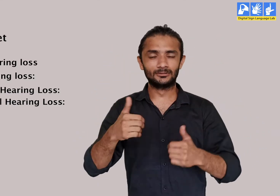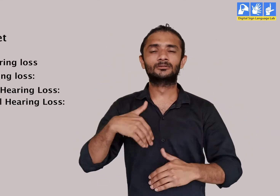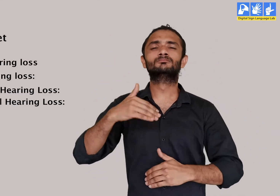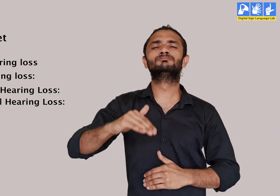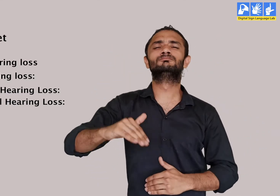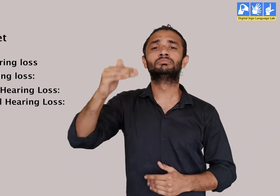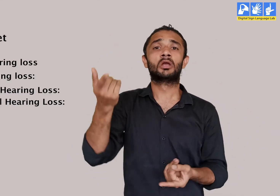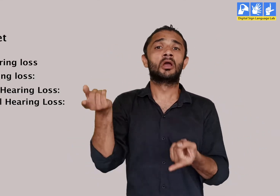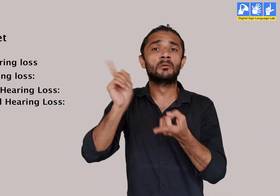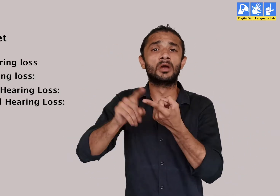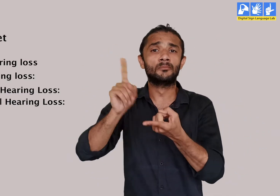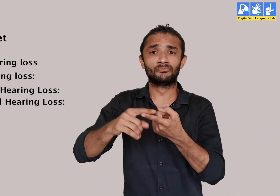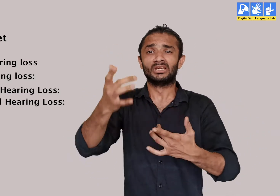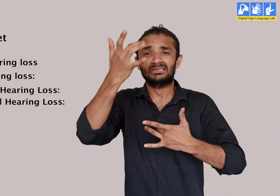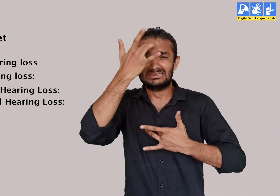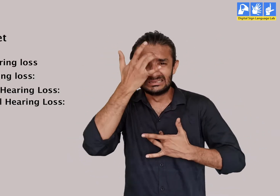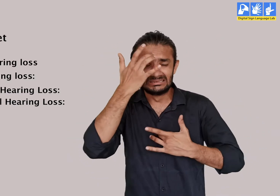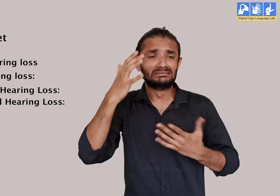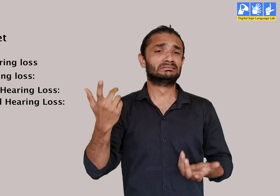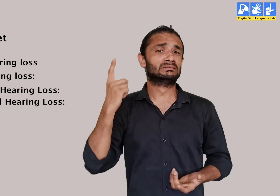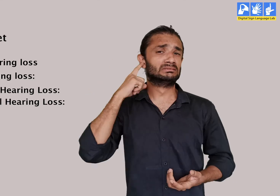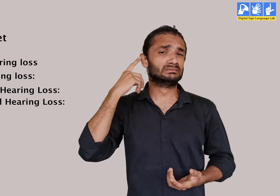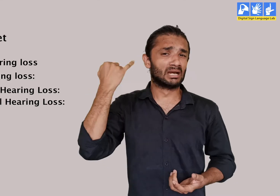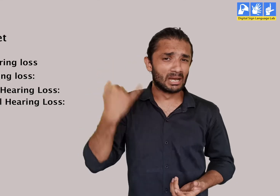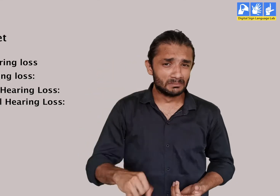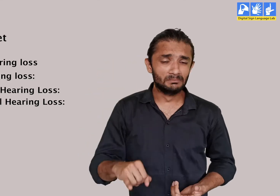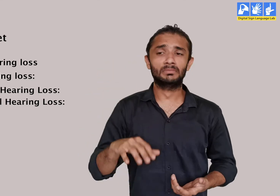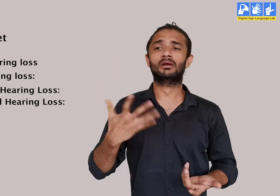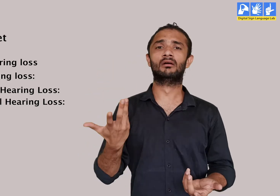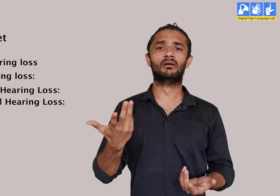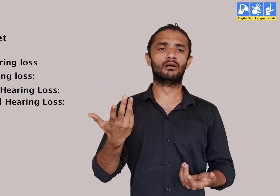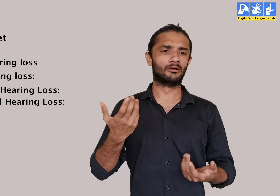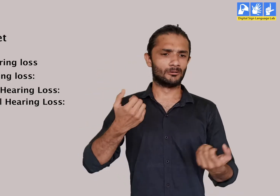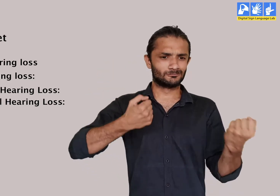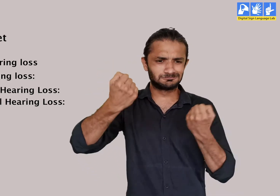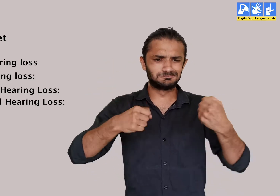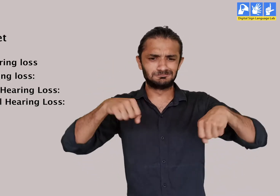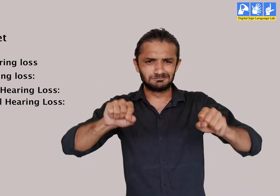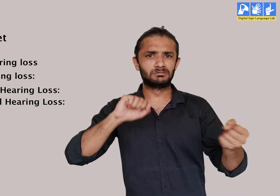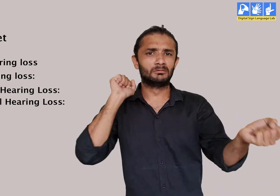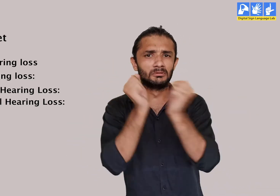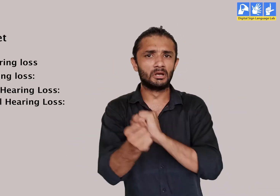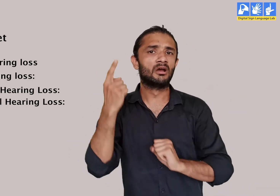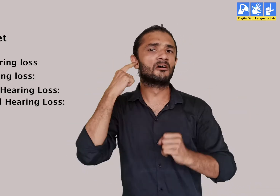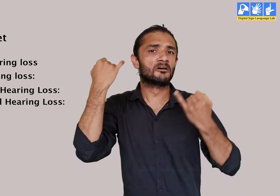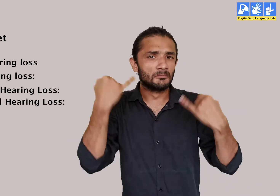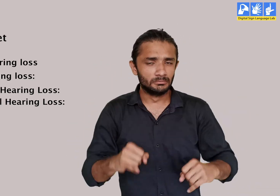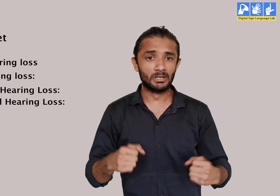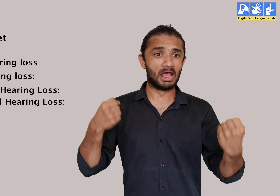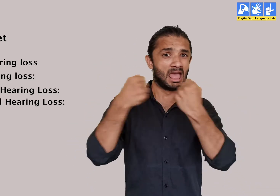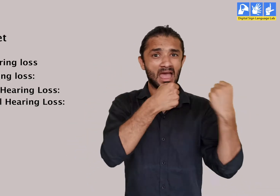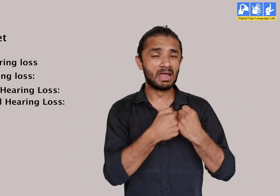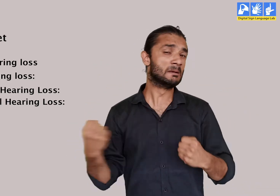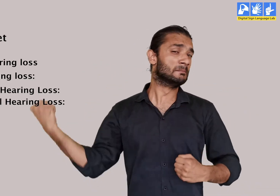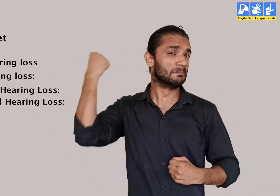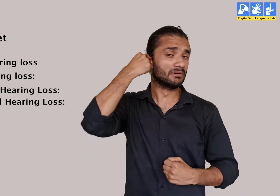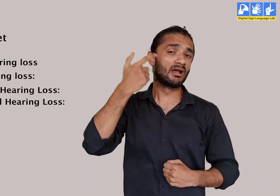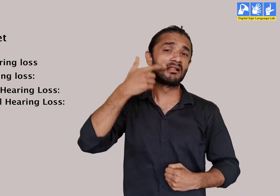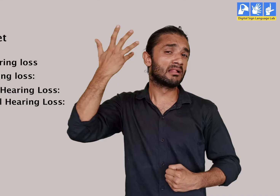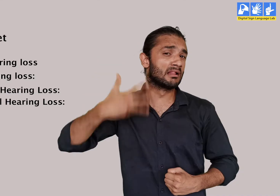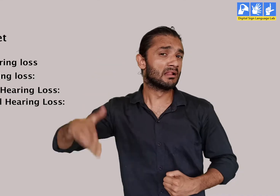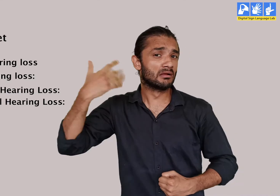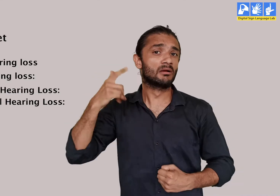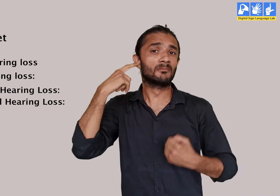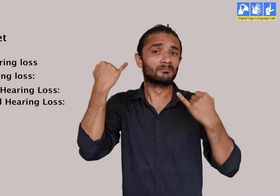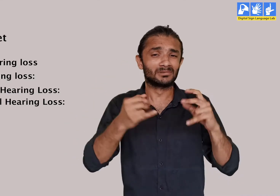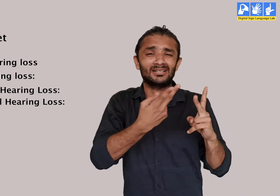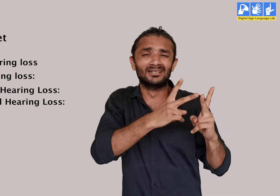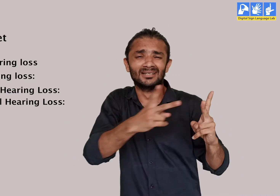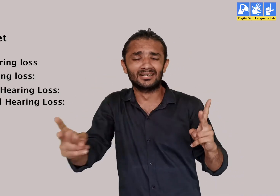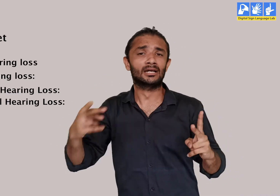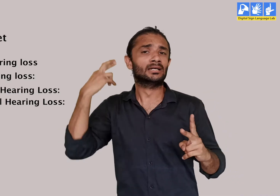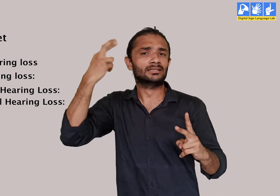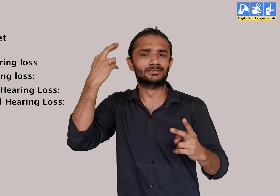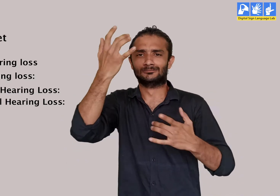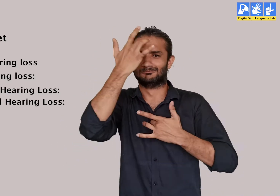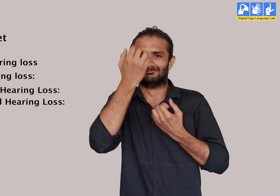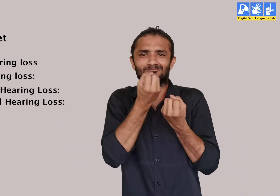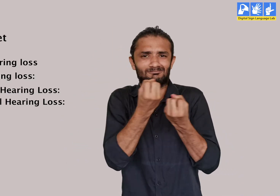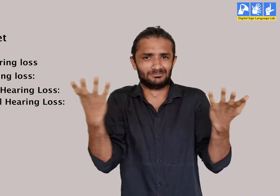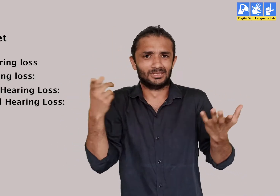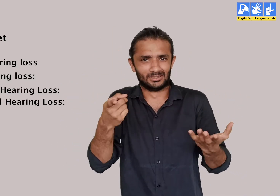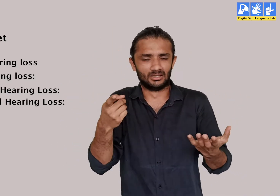The reason for hearing loss may be old age, illness, ear infection, accident, injury etc.